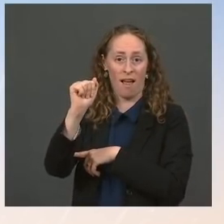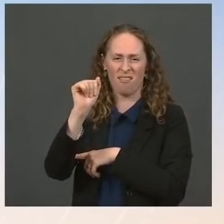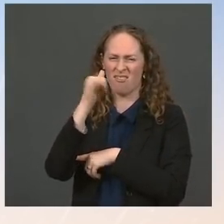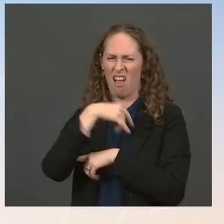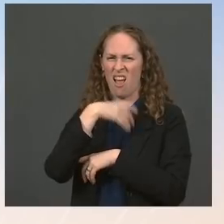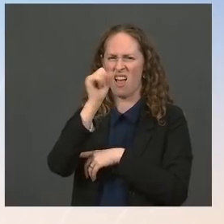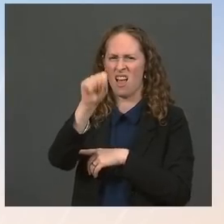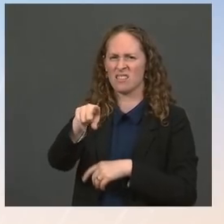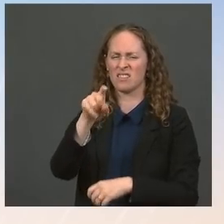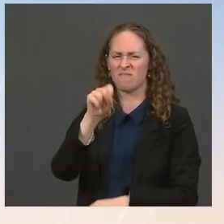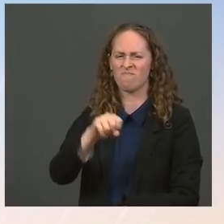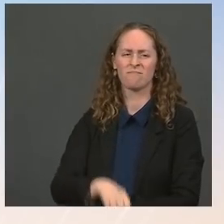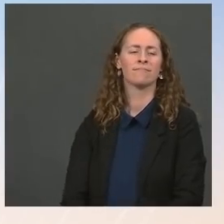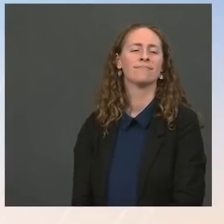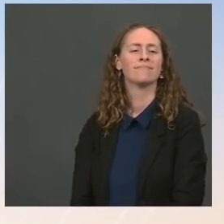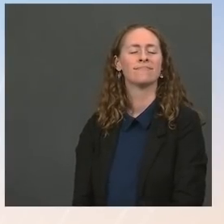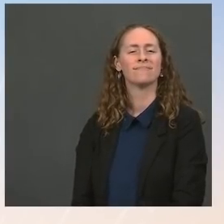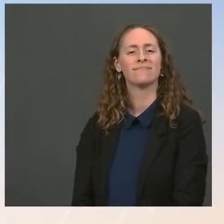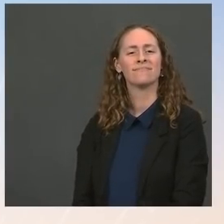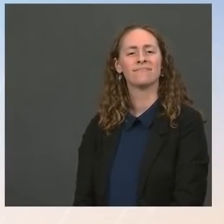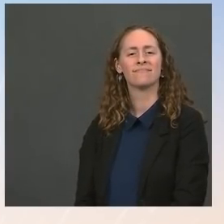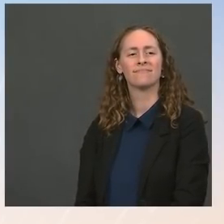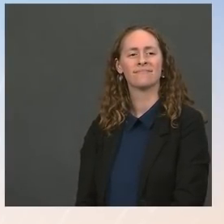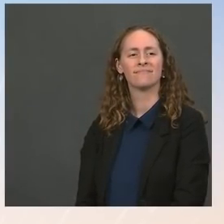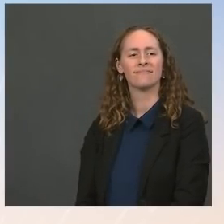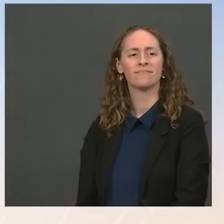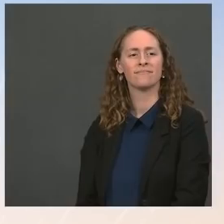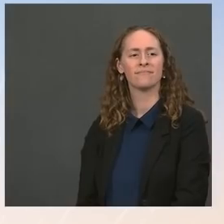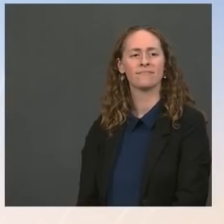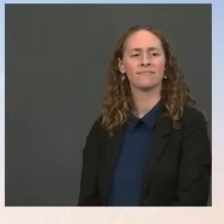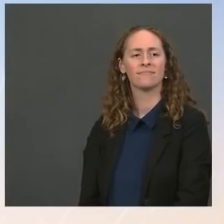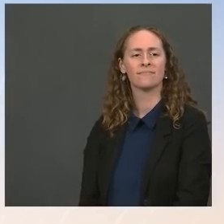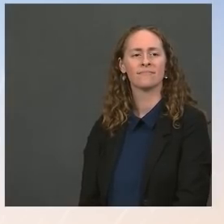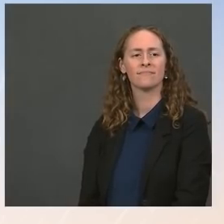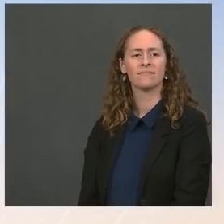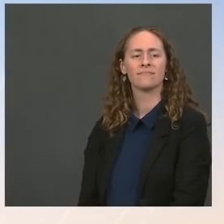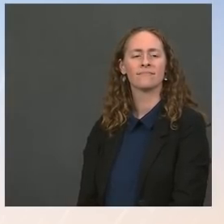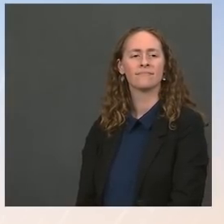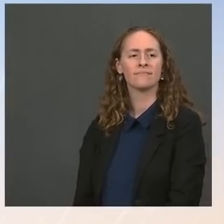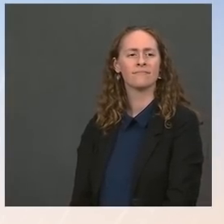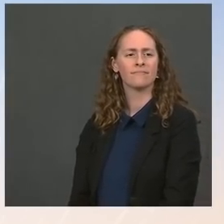getting to the White House today -- or yesterday -- and kind of what's next,